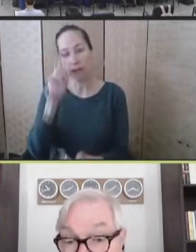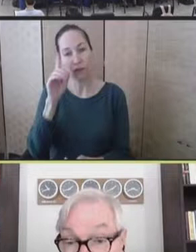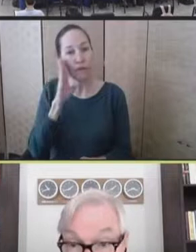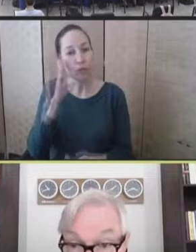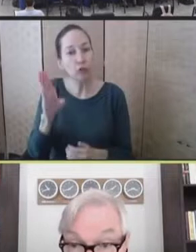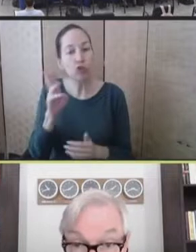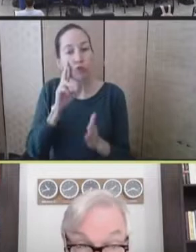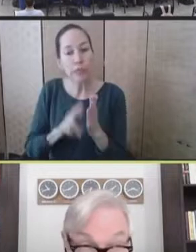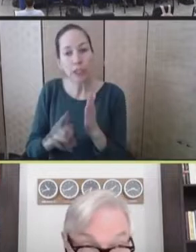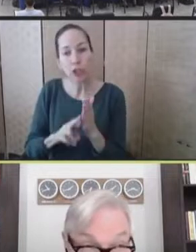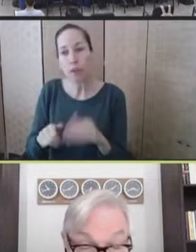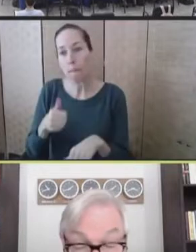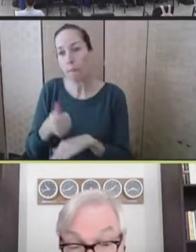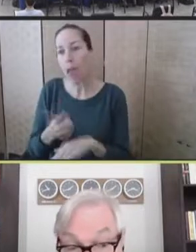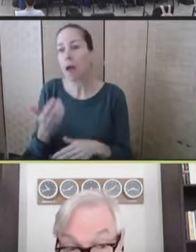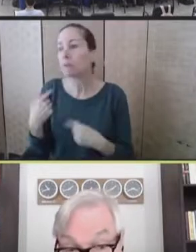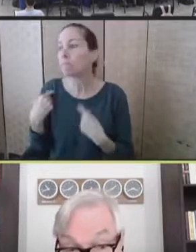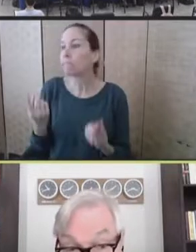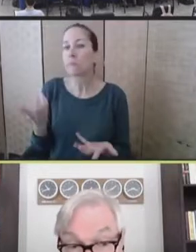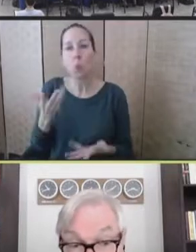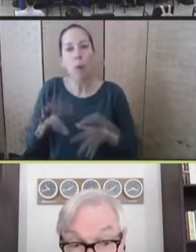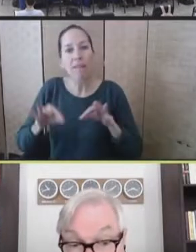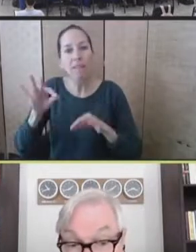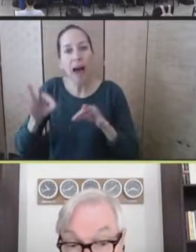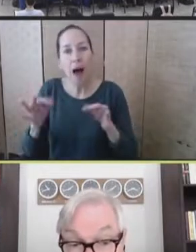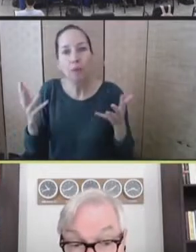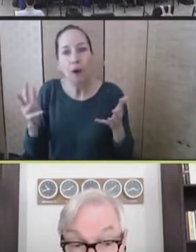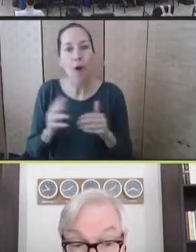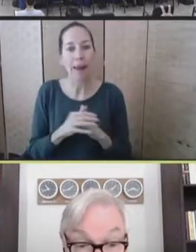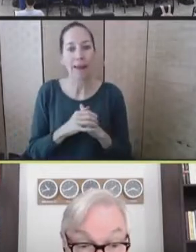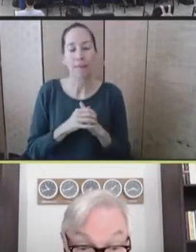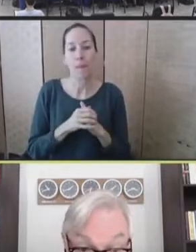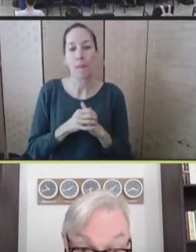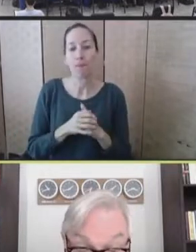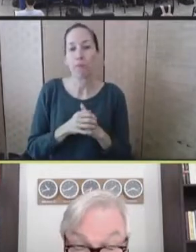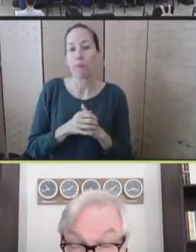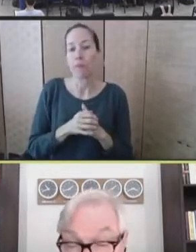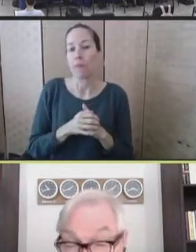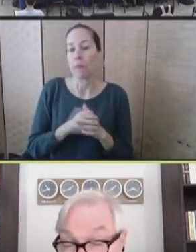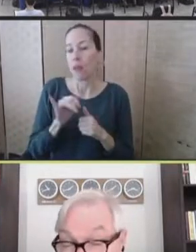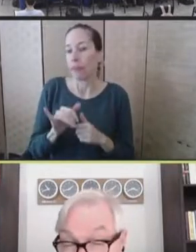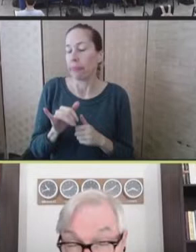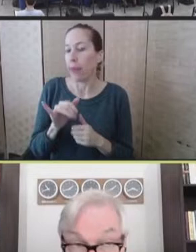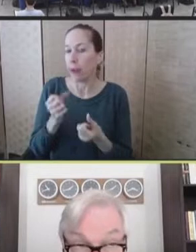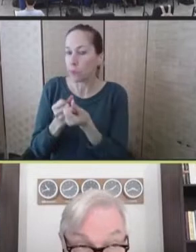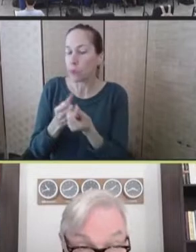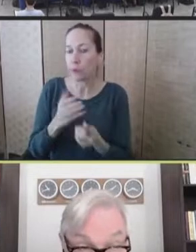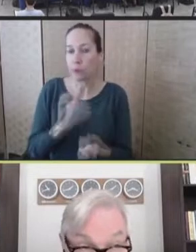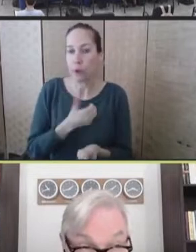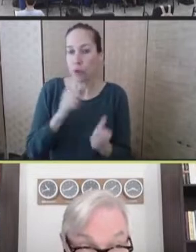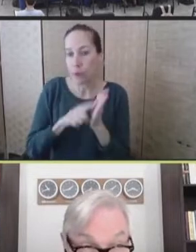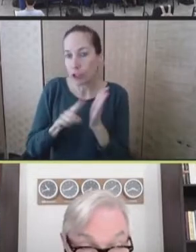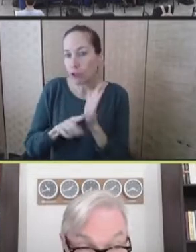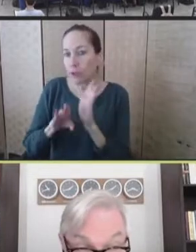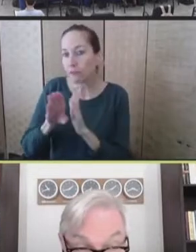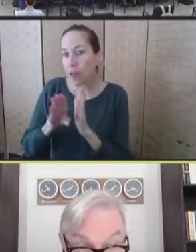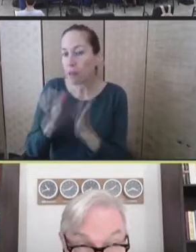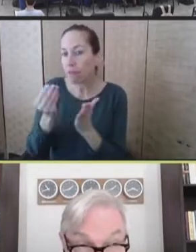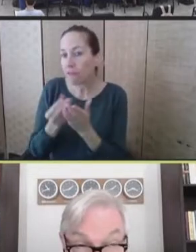findings of what we've learned to date. It's informing R&D funding decisions and where we can see the need for additional support